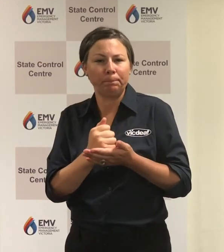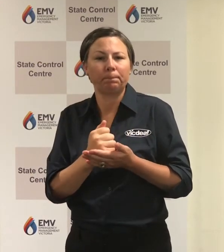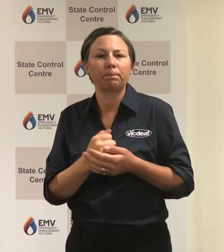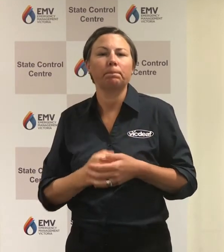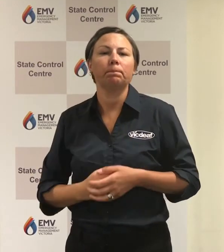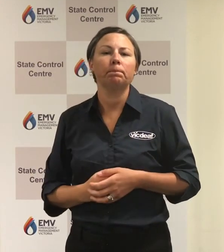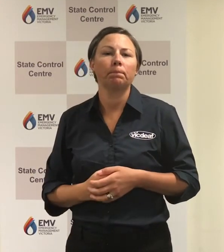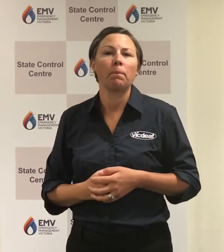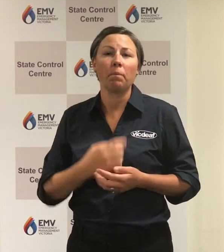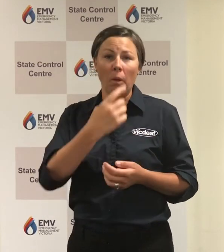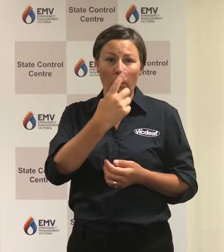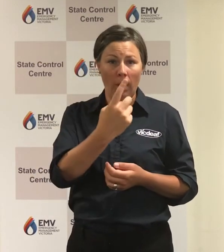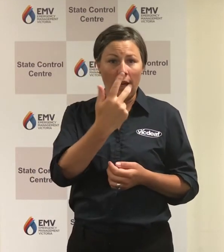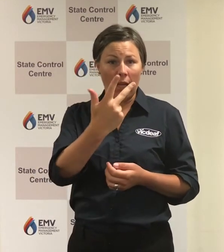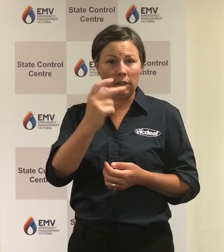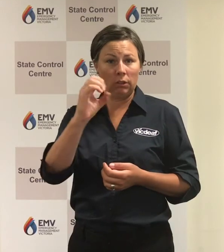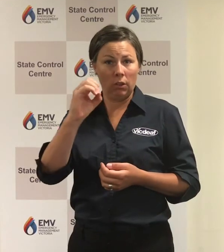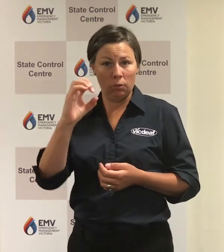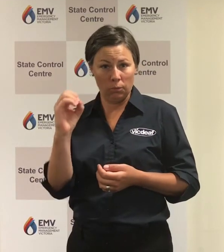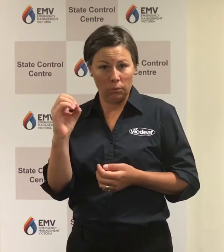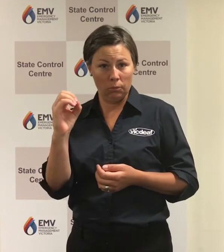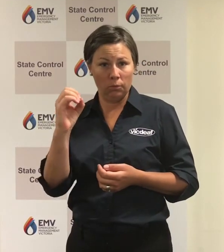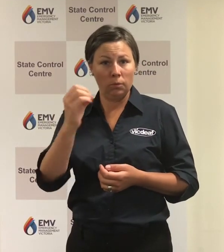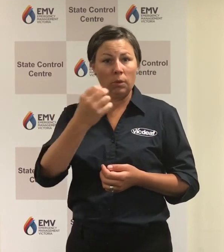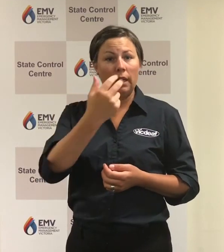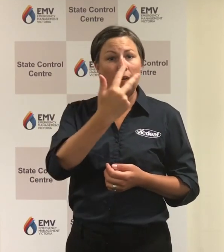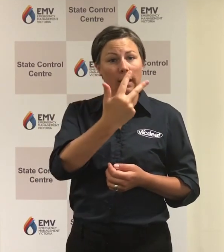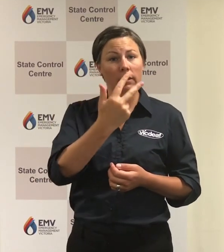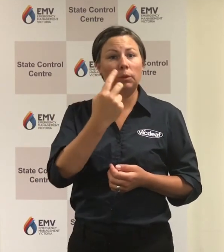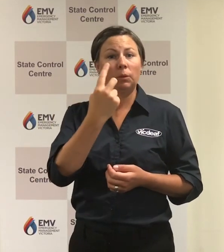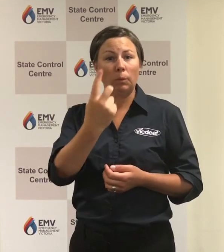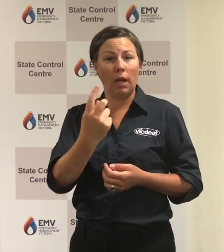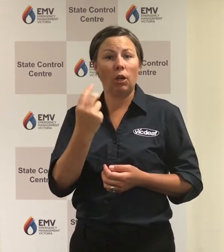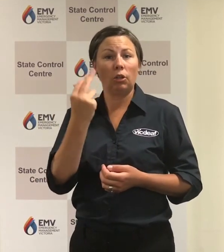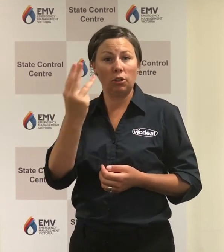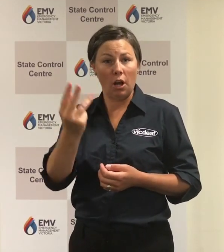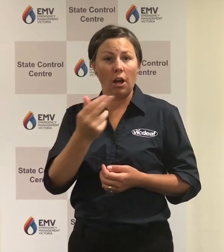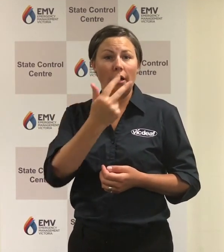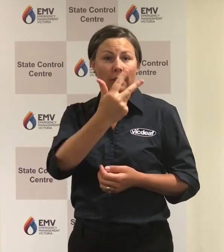which is 1800 819 817.